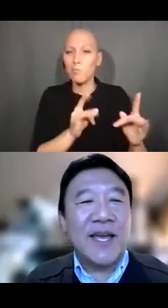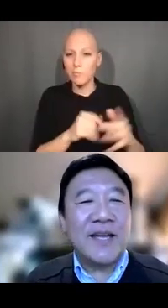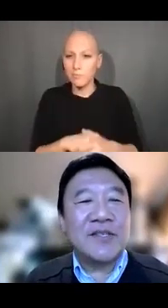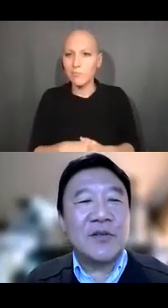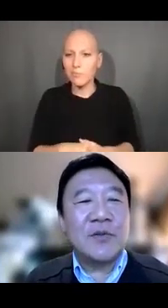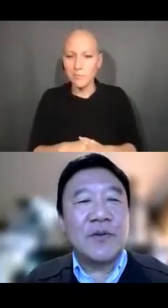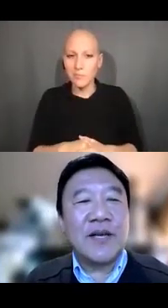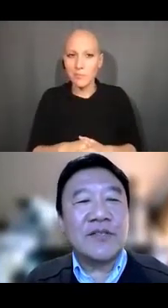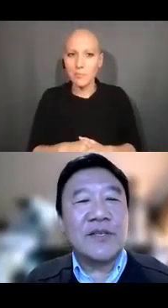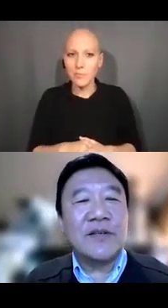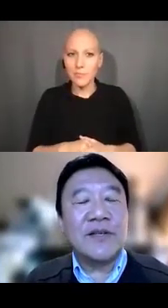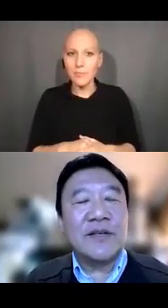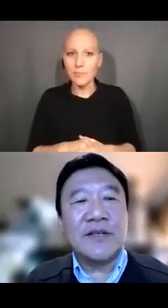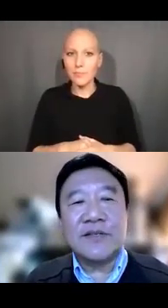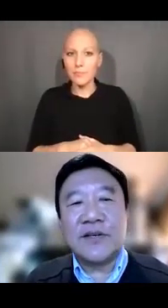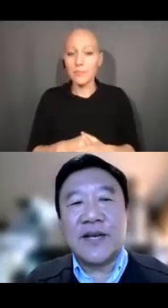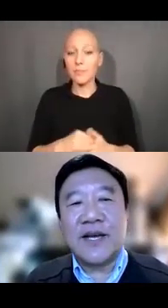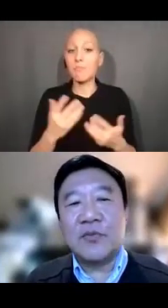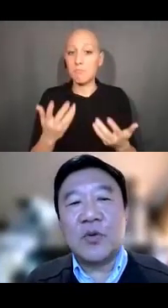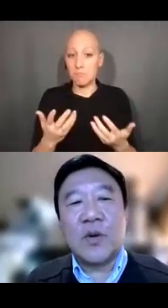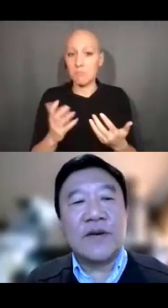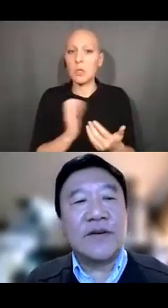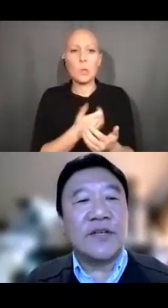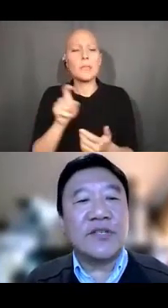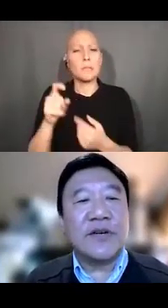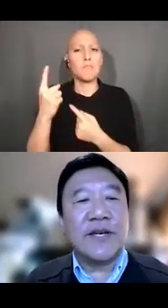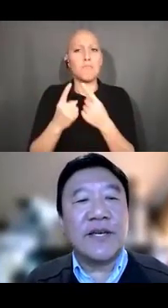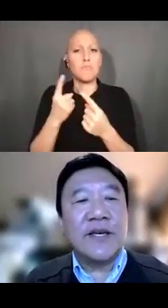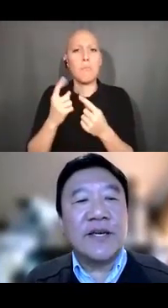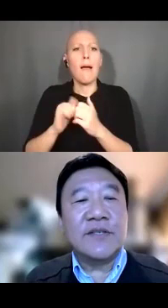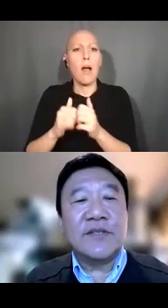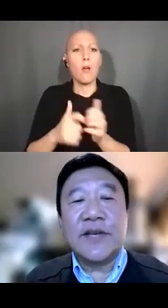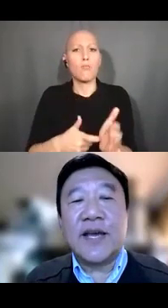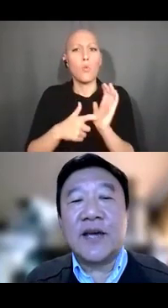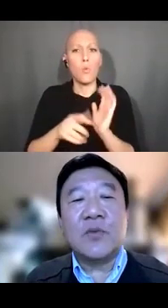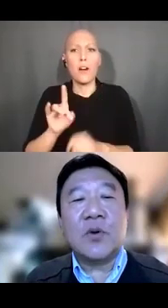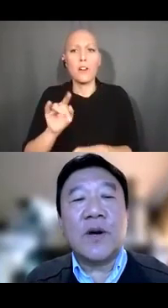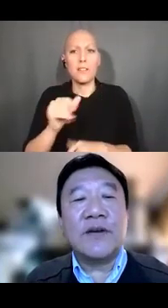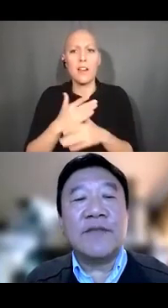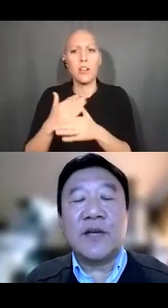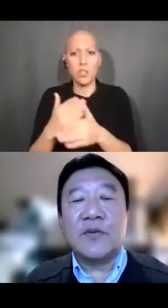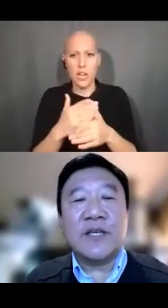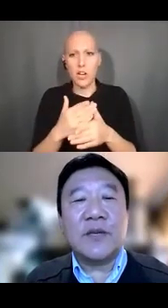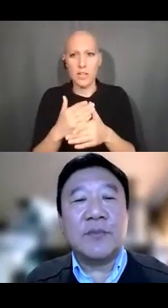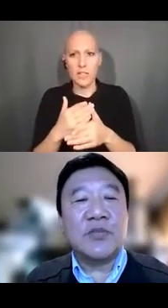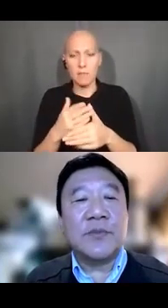And so we actually needed to consider how to require data sharing, consider how to require and evaluate data managing